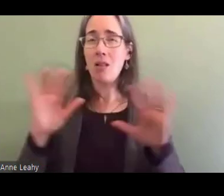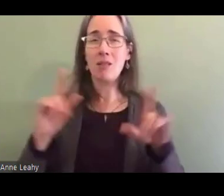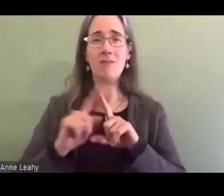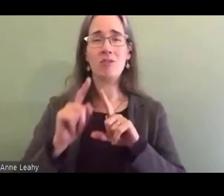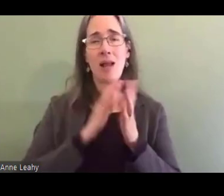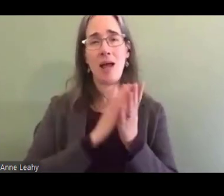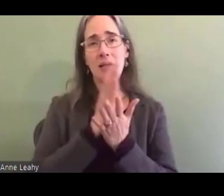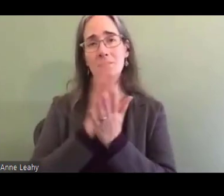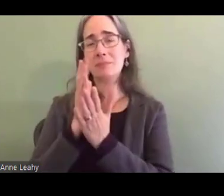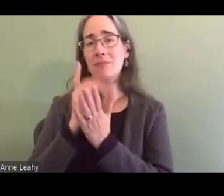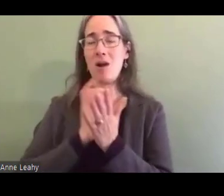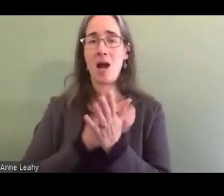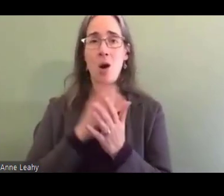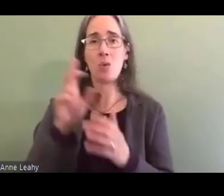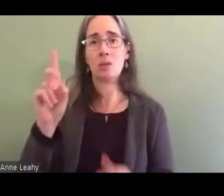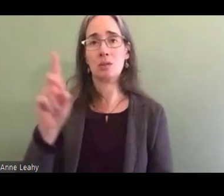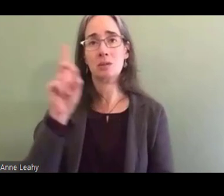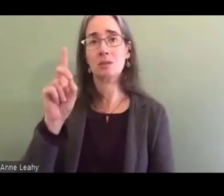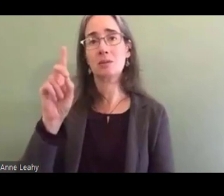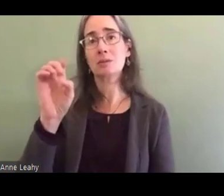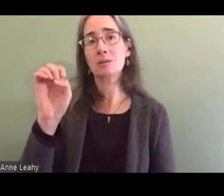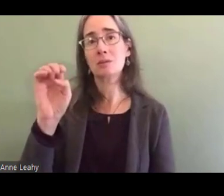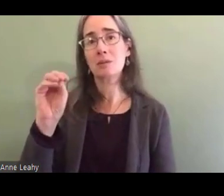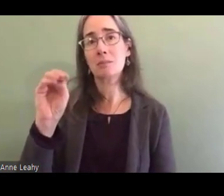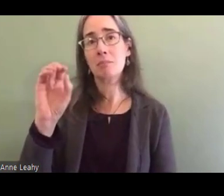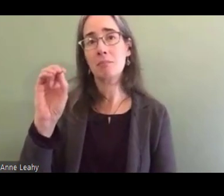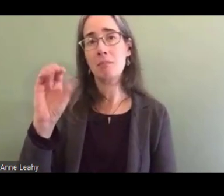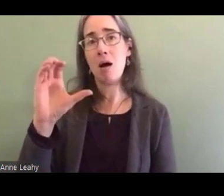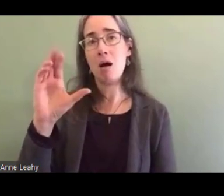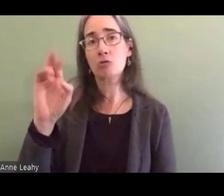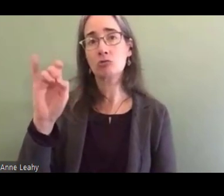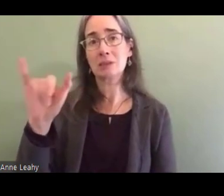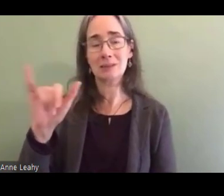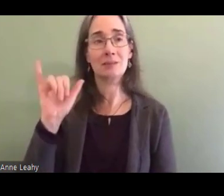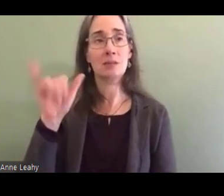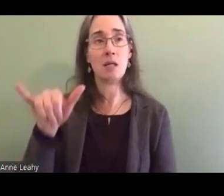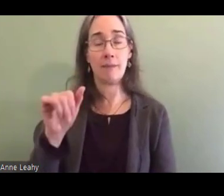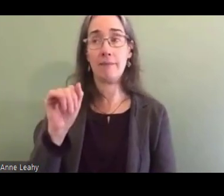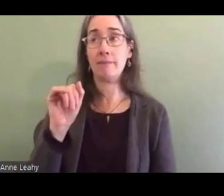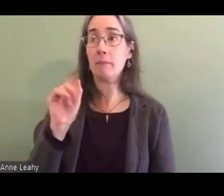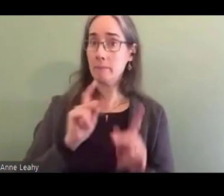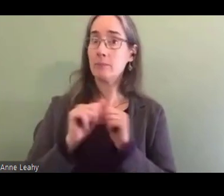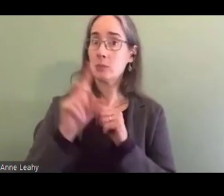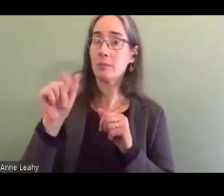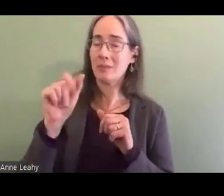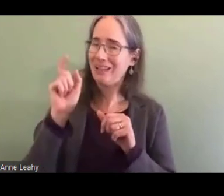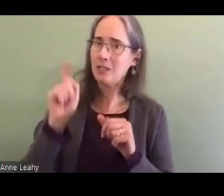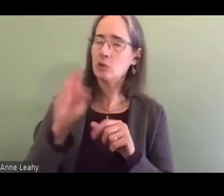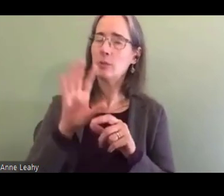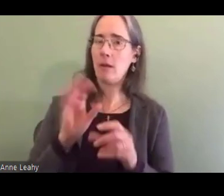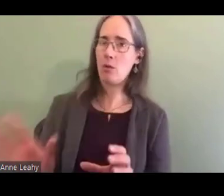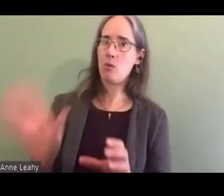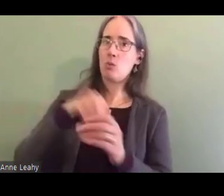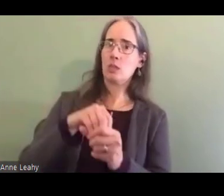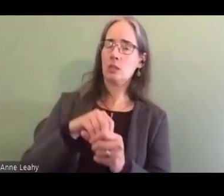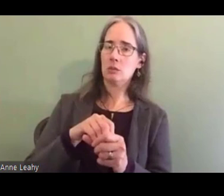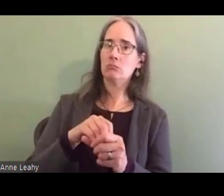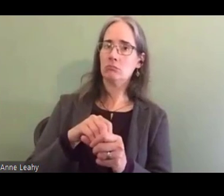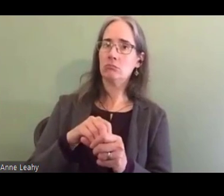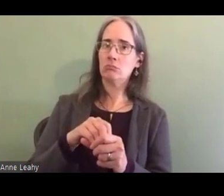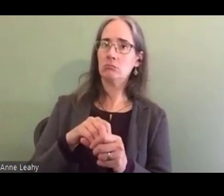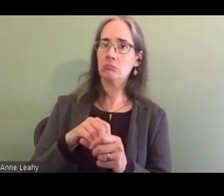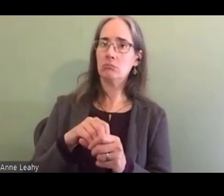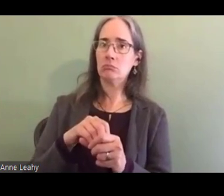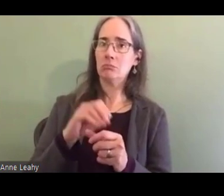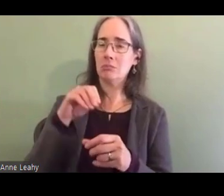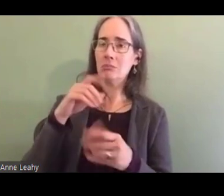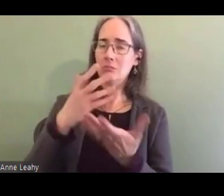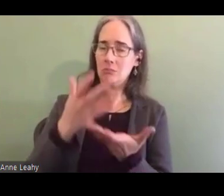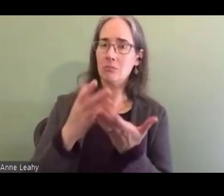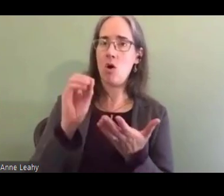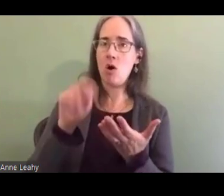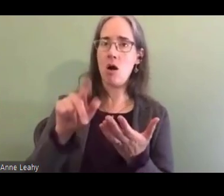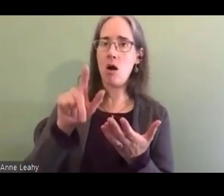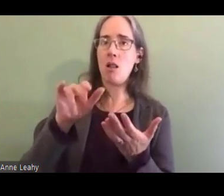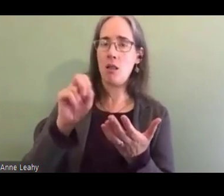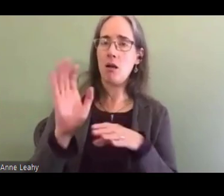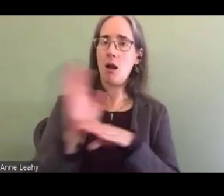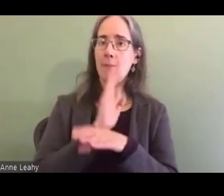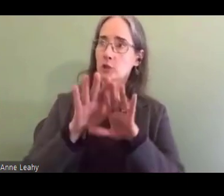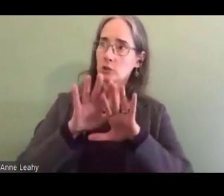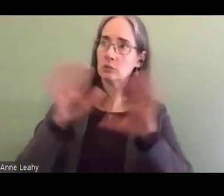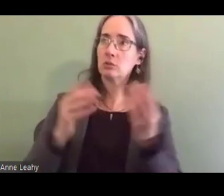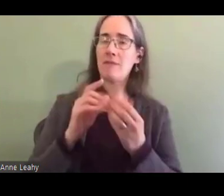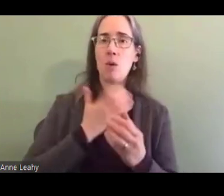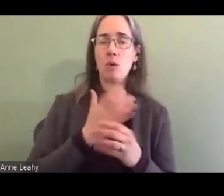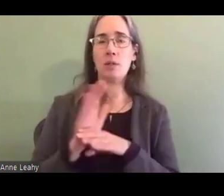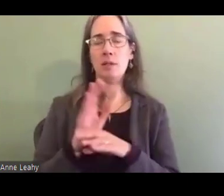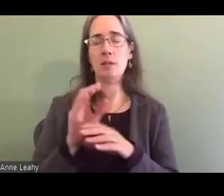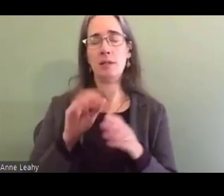that people with disabilities need to be included in the online commerce of our nation.